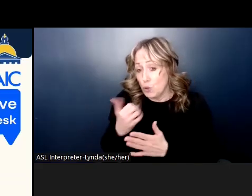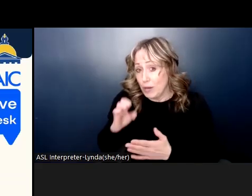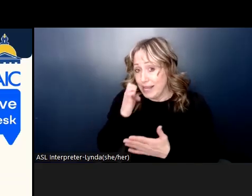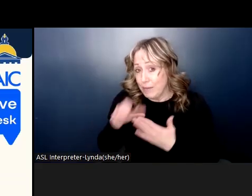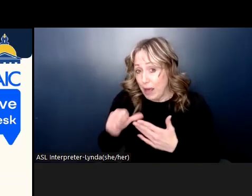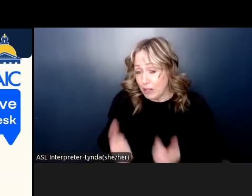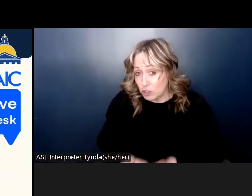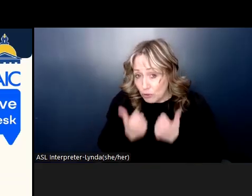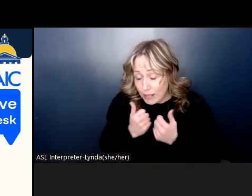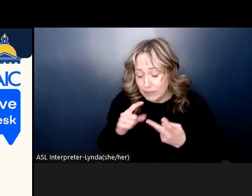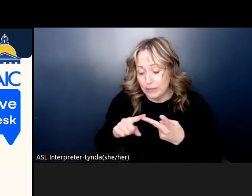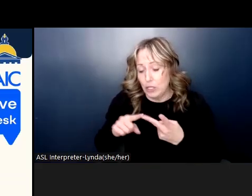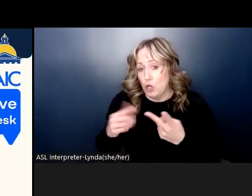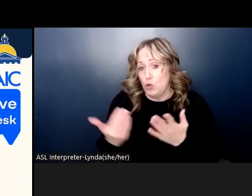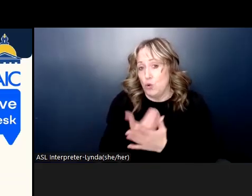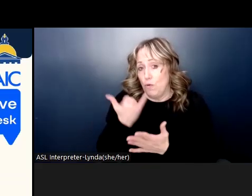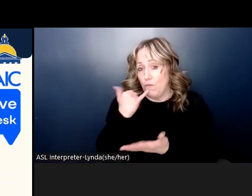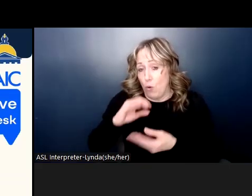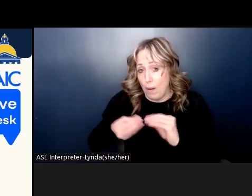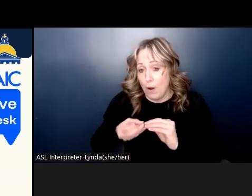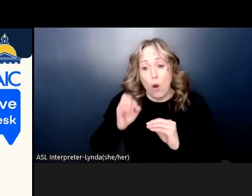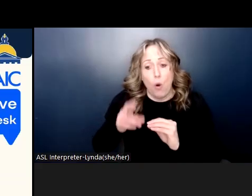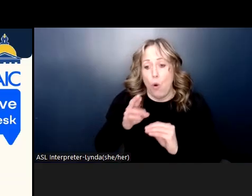And you can also directly outreach to the readiness based on that.